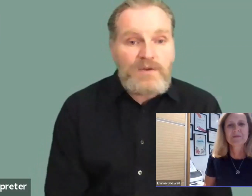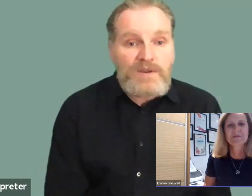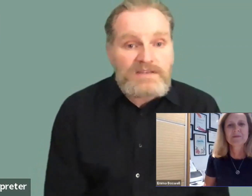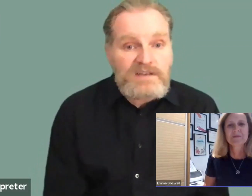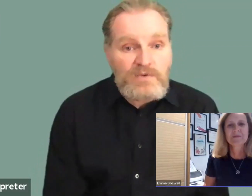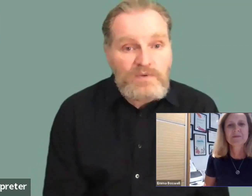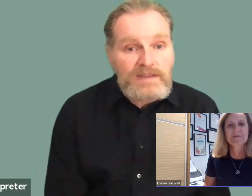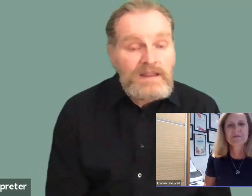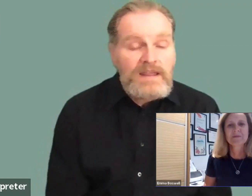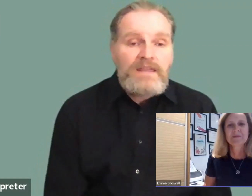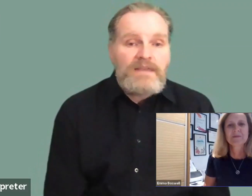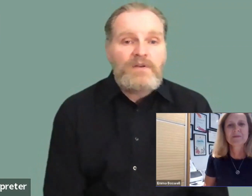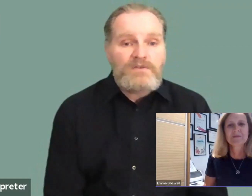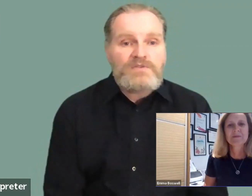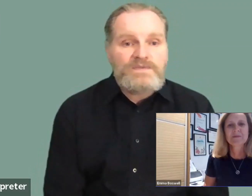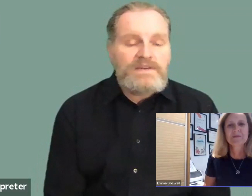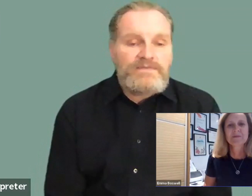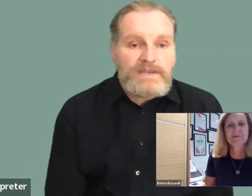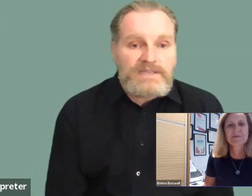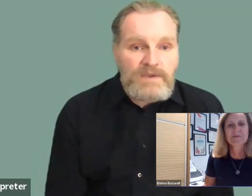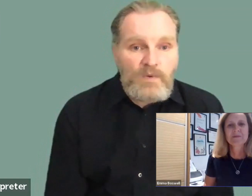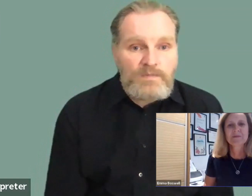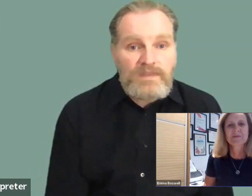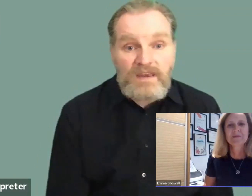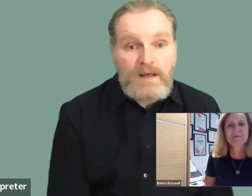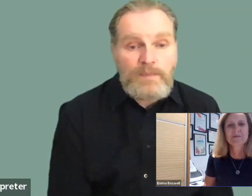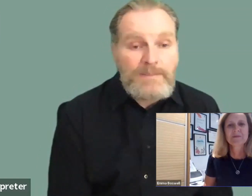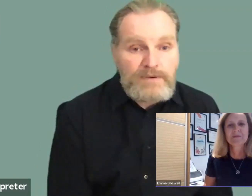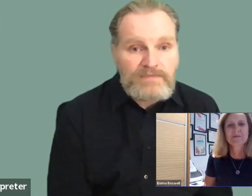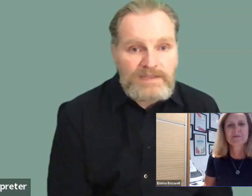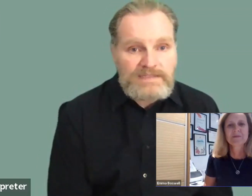hearing slowly, there are lots of different pieces of equipment that can help amplify